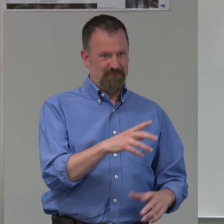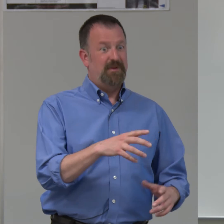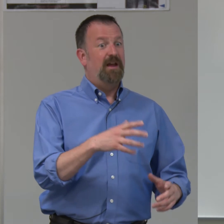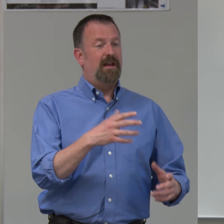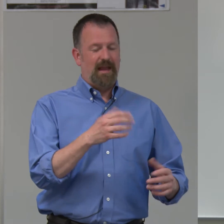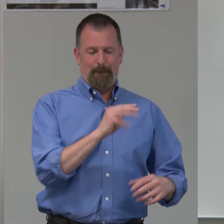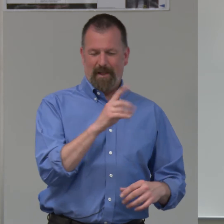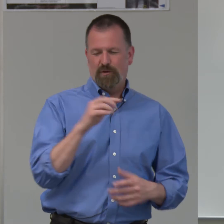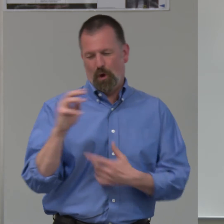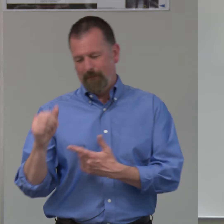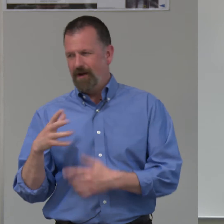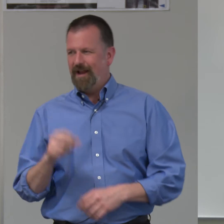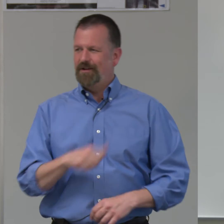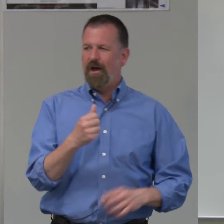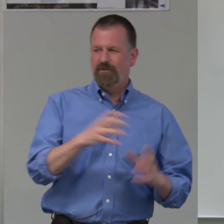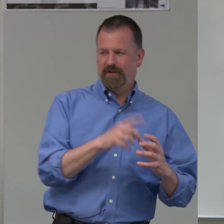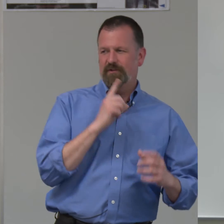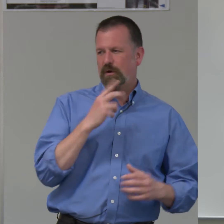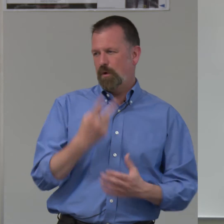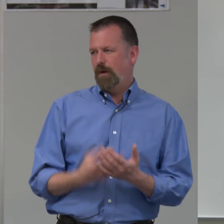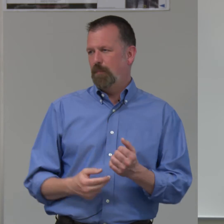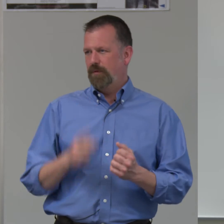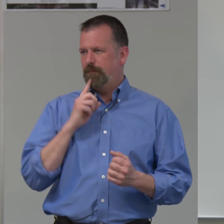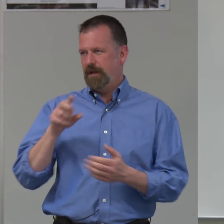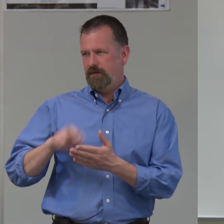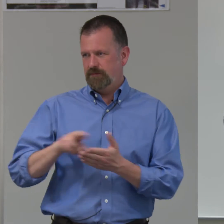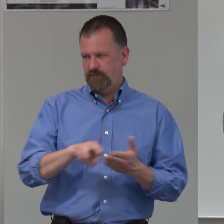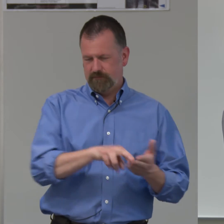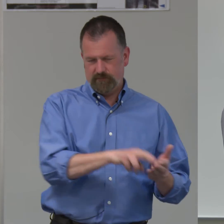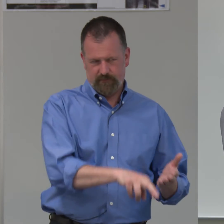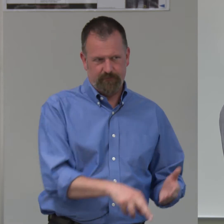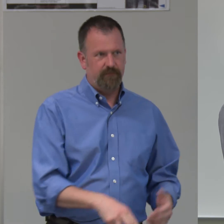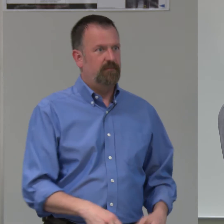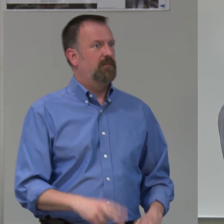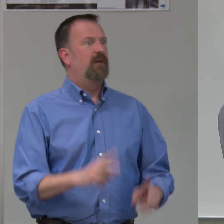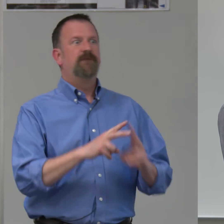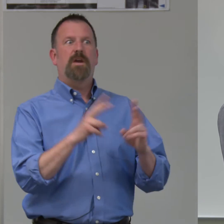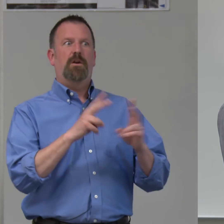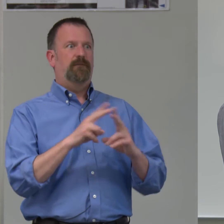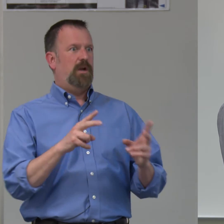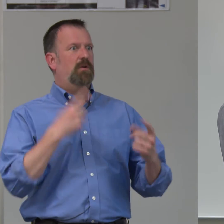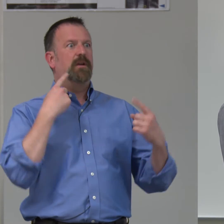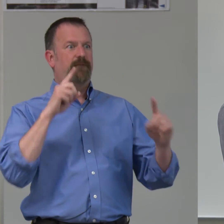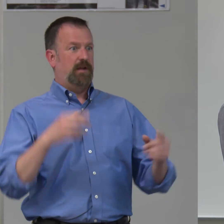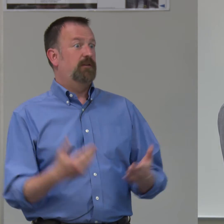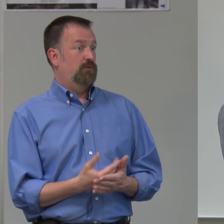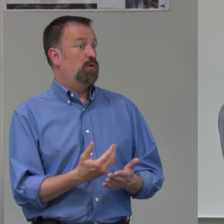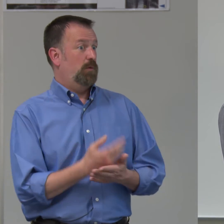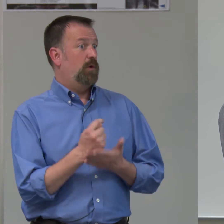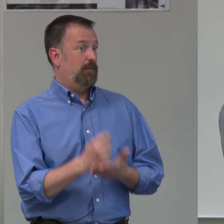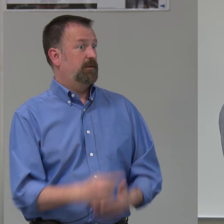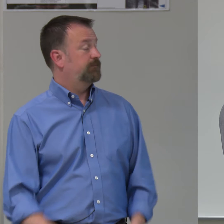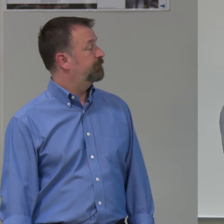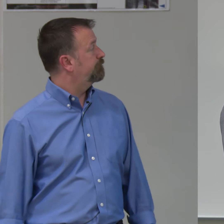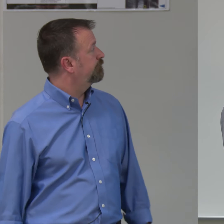and now are being done in other cells, as well, so very effective new therapies.